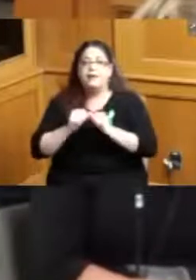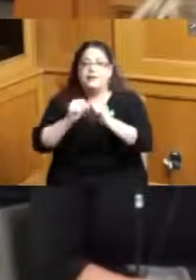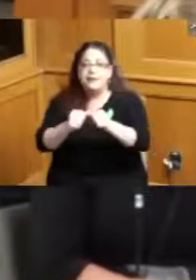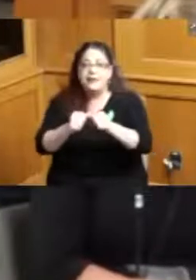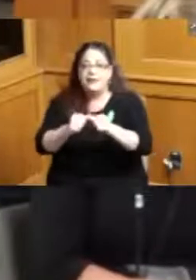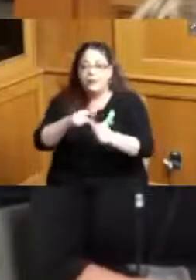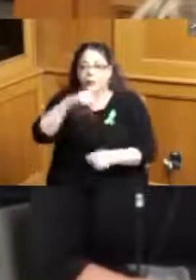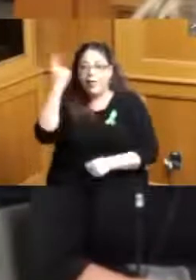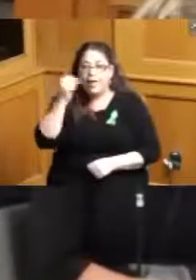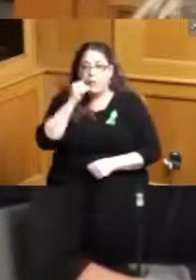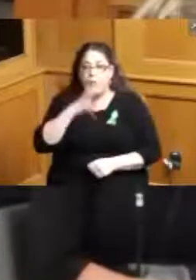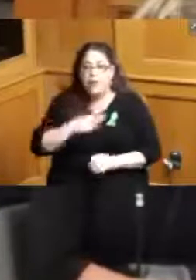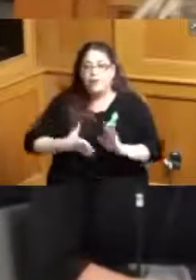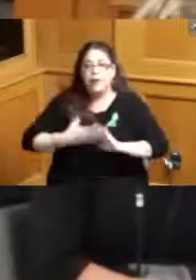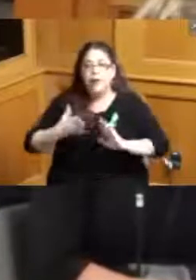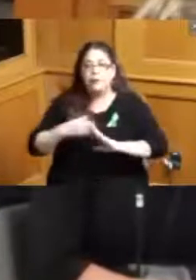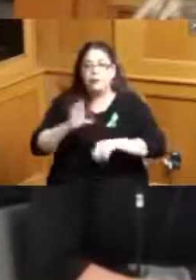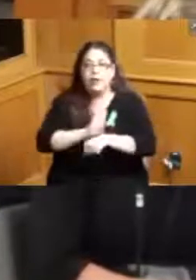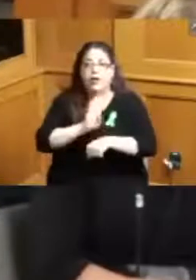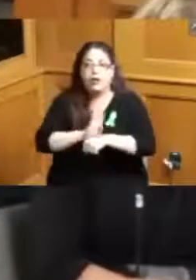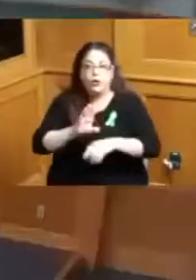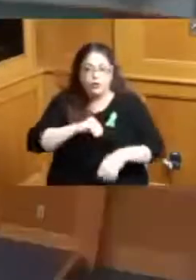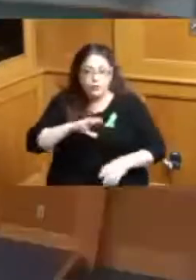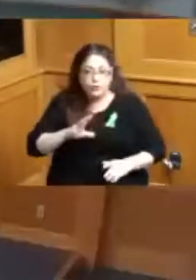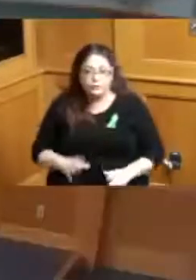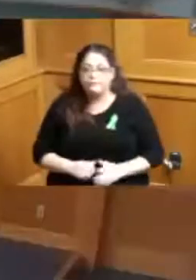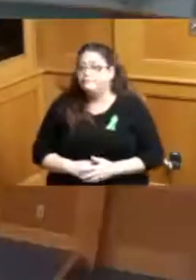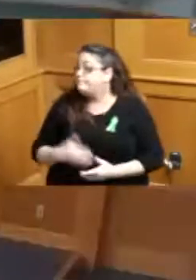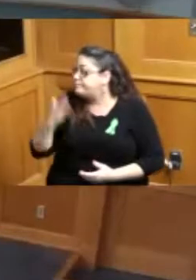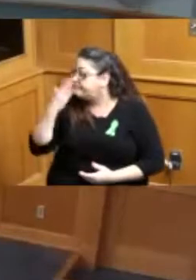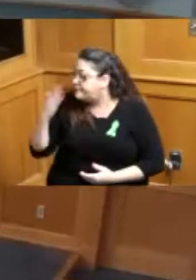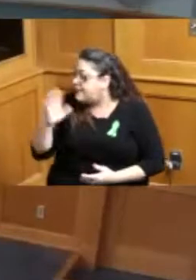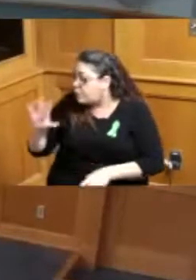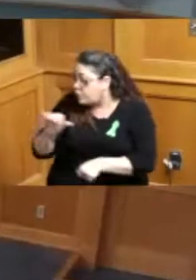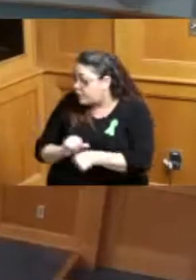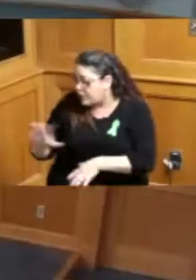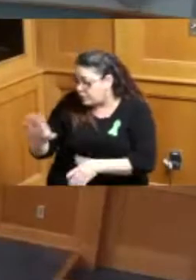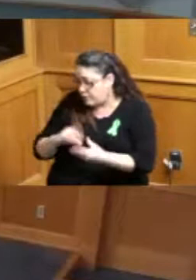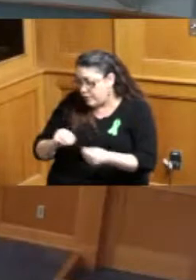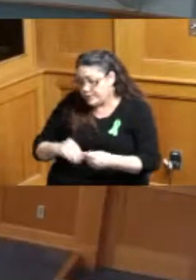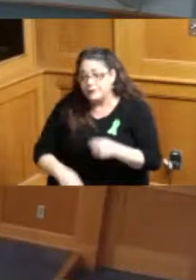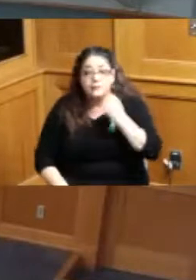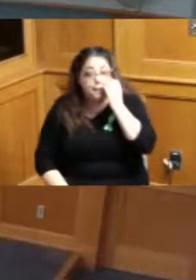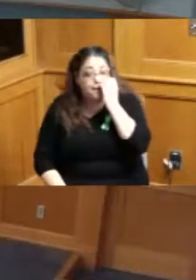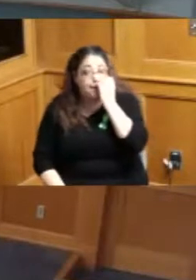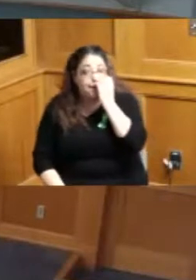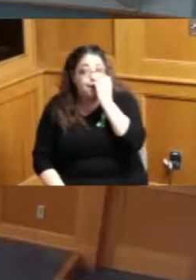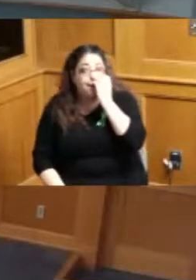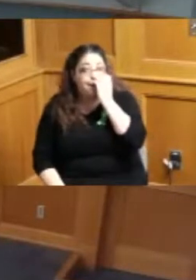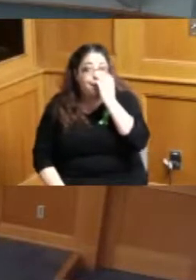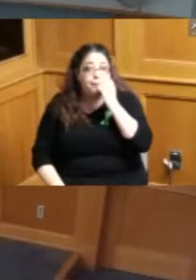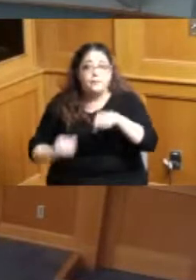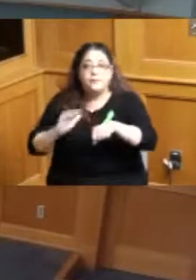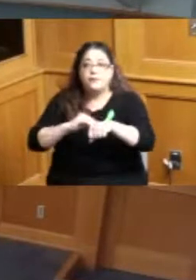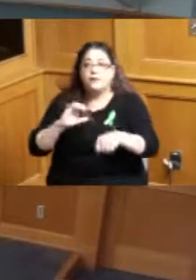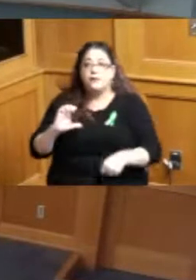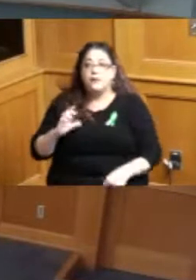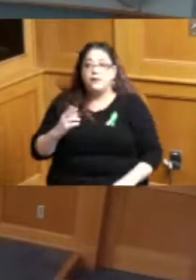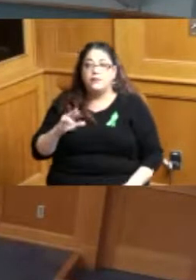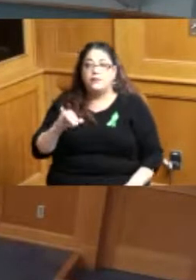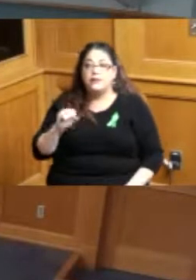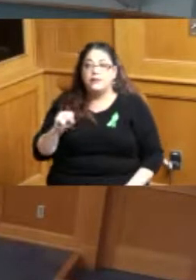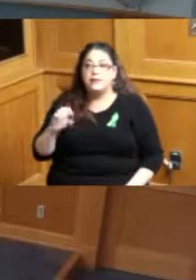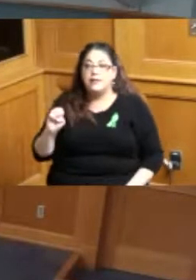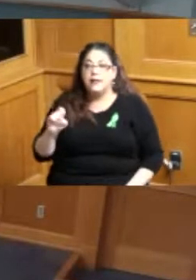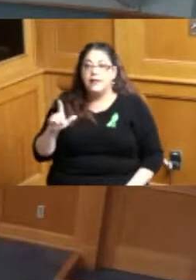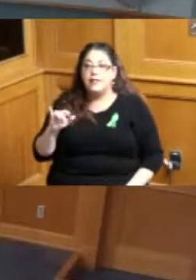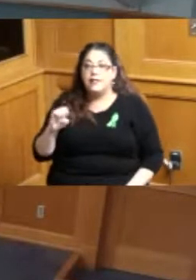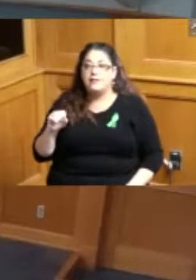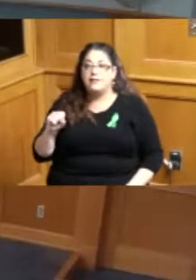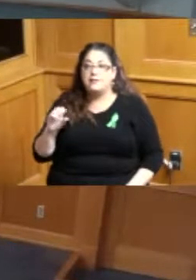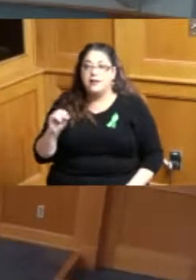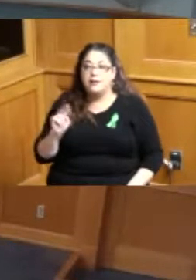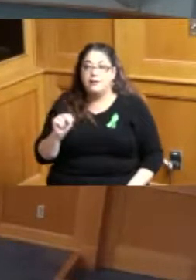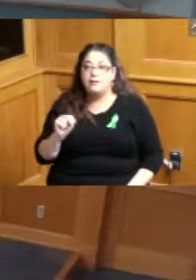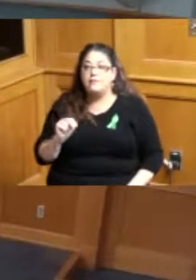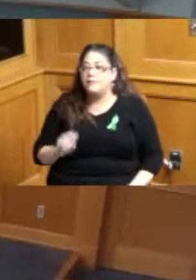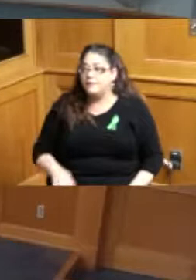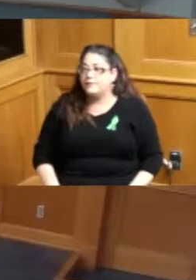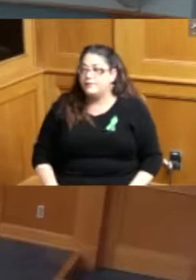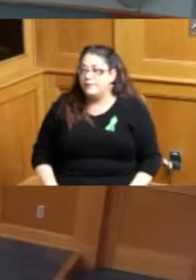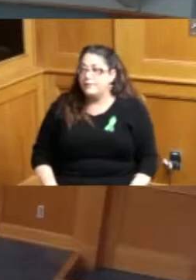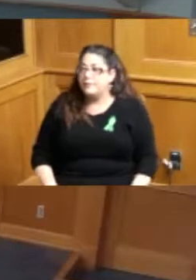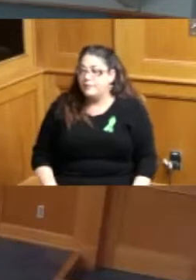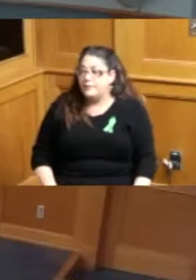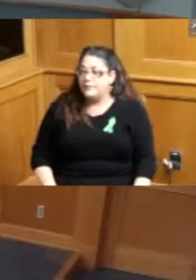women operate them thank you so much for your comments and your work thank you Chris Ellison